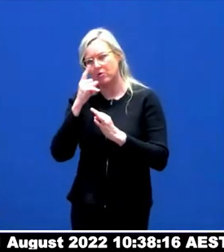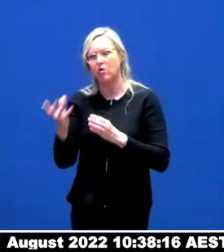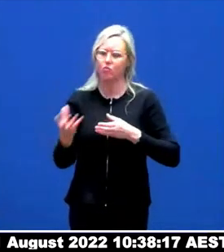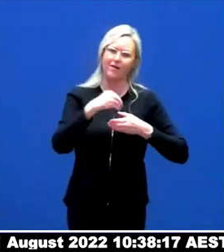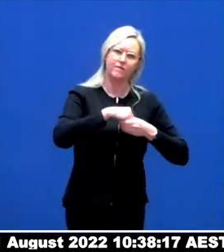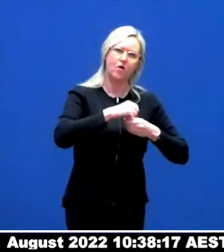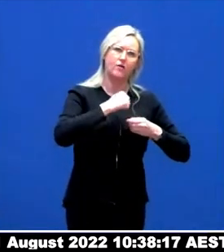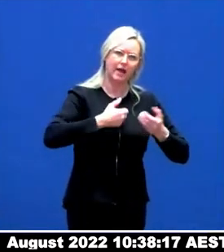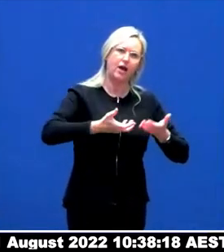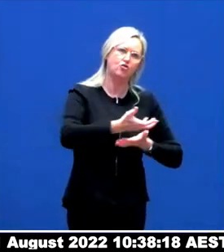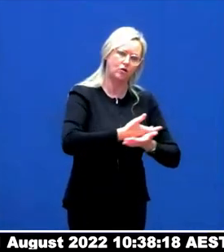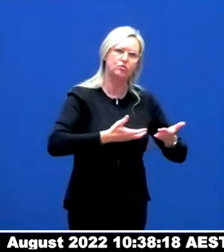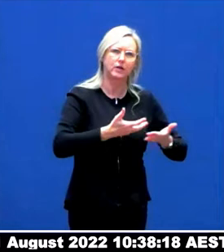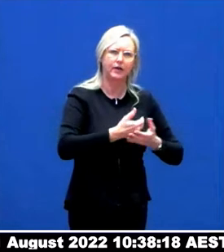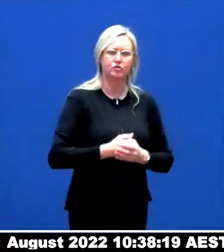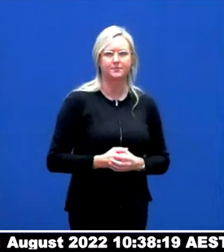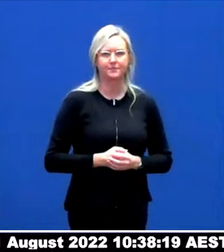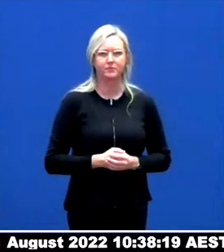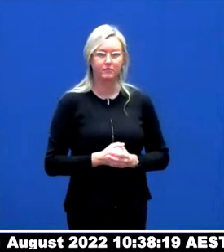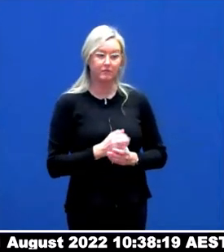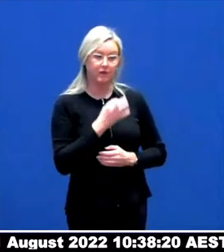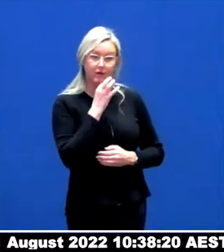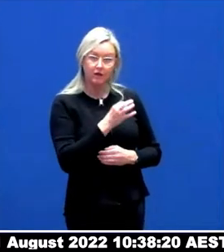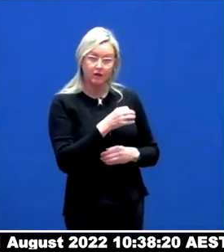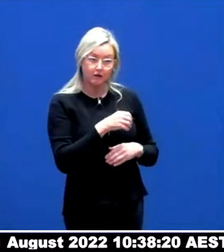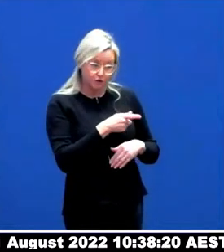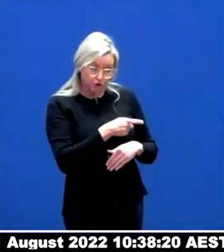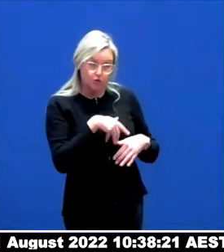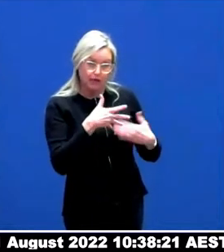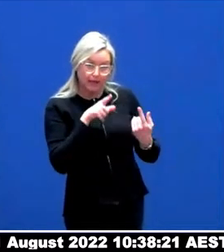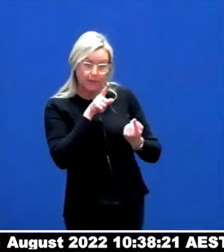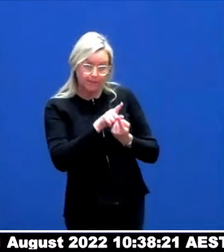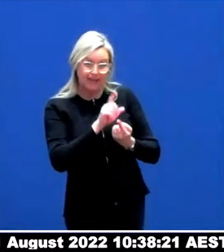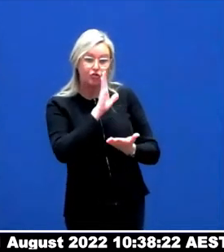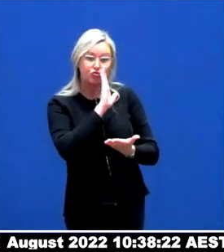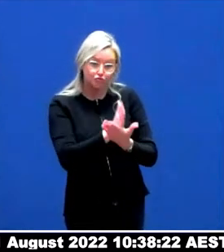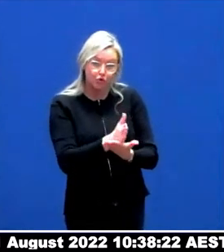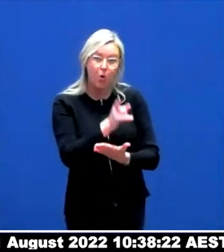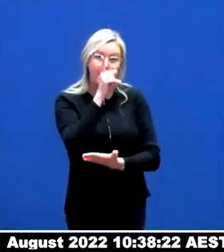Was there any discussion with people who were actually living with disability and who were homeless at the time?